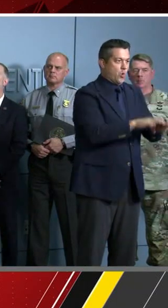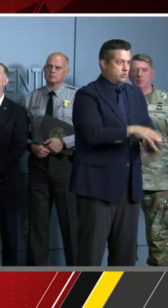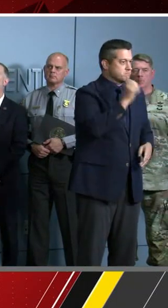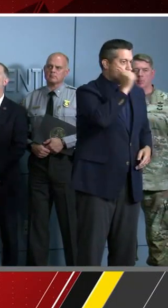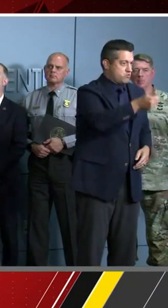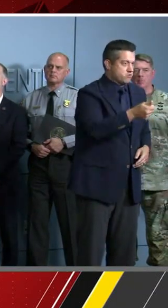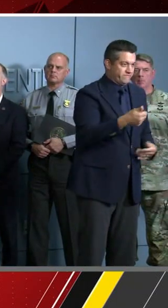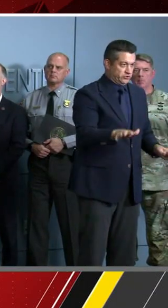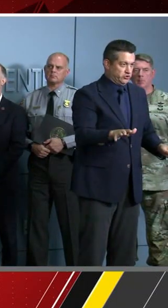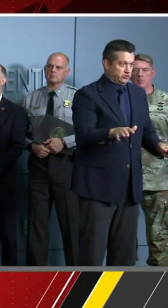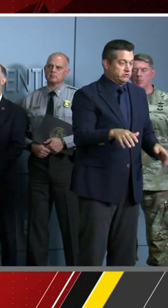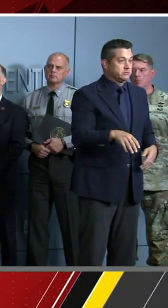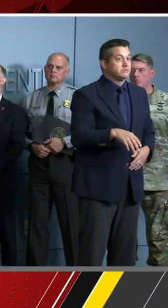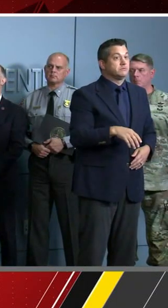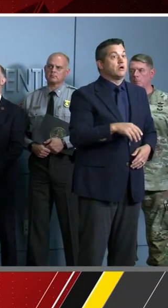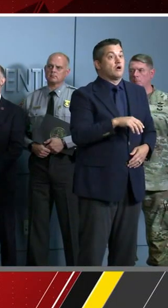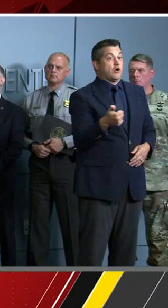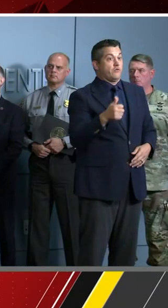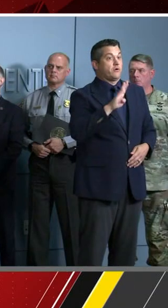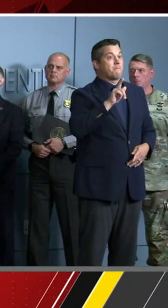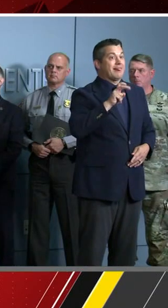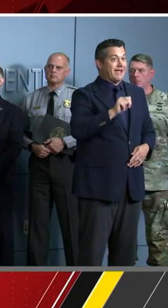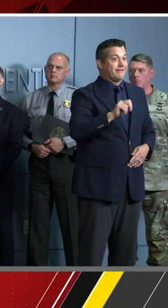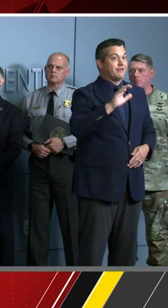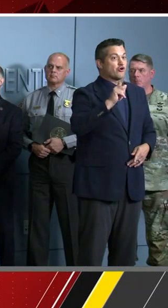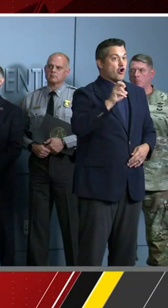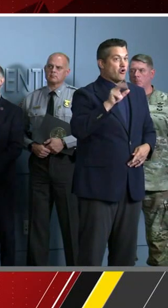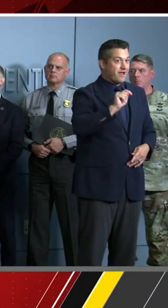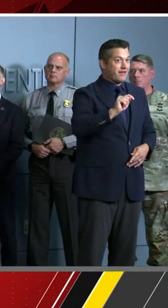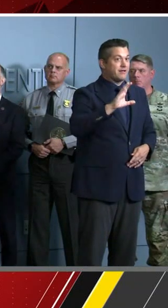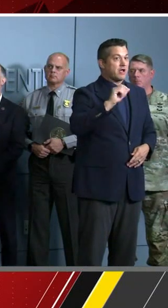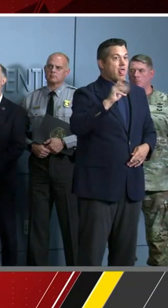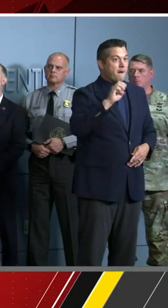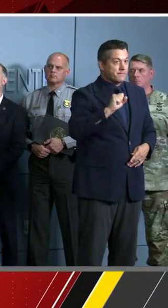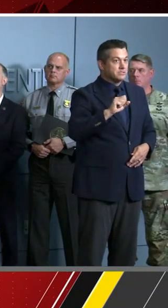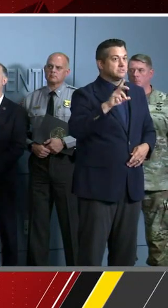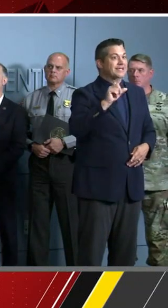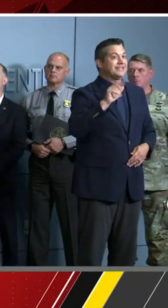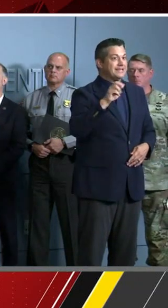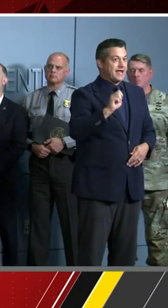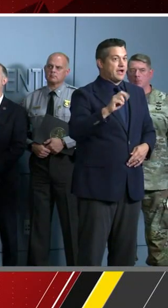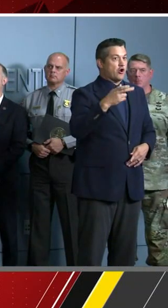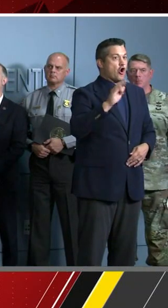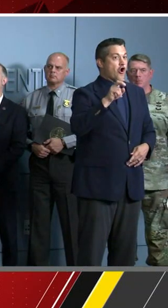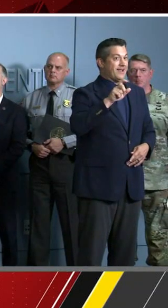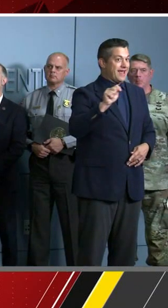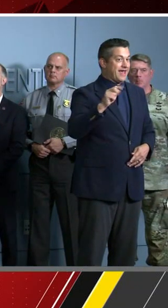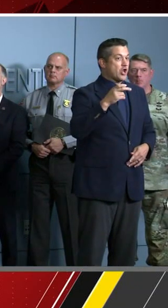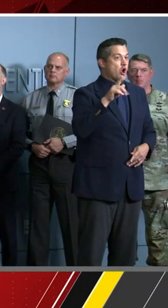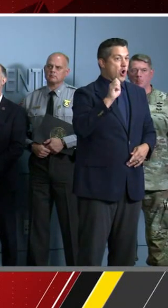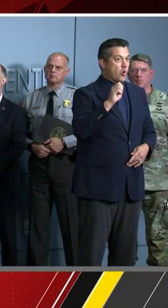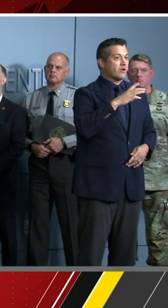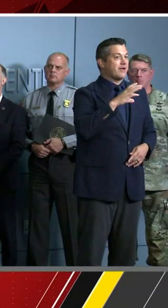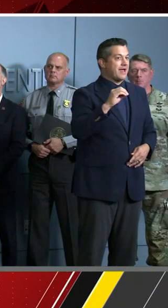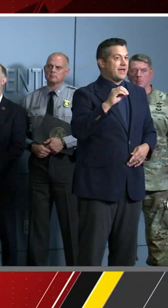tomorrow. Bladen Carteret,